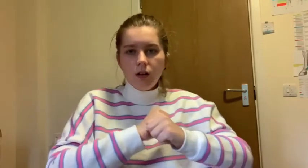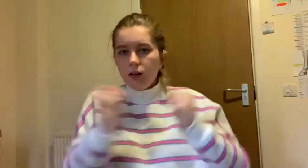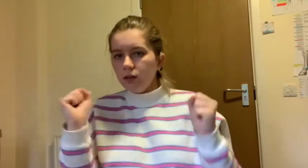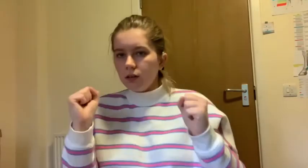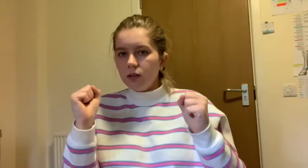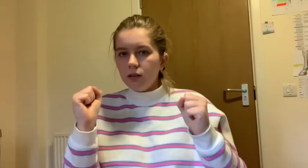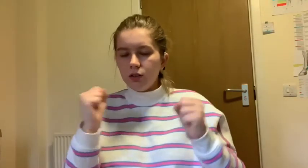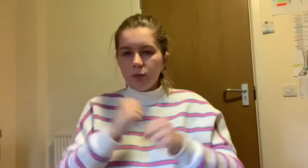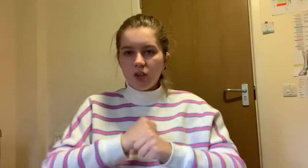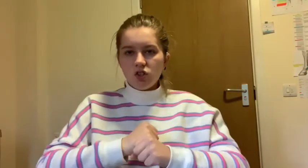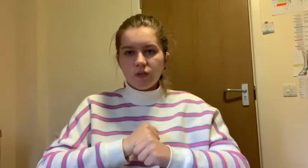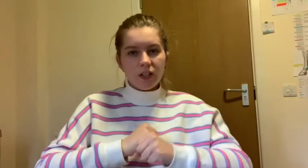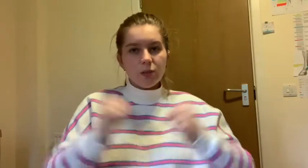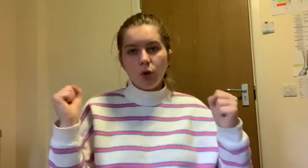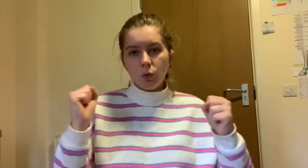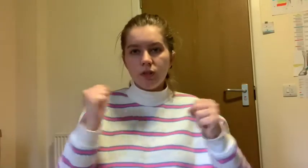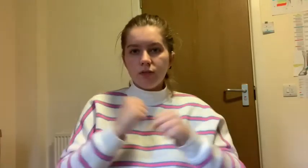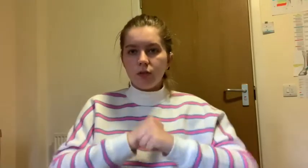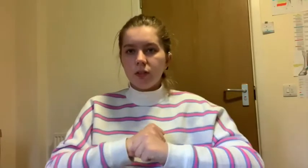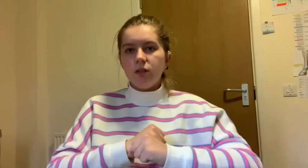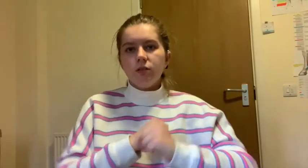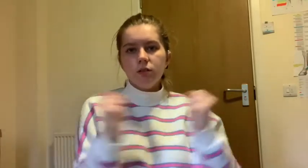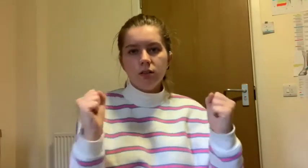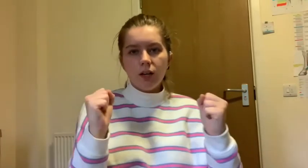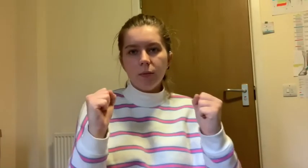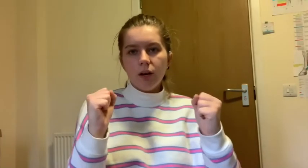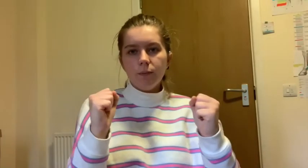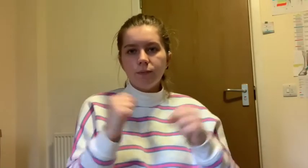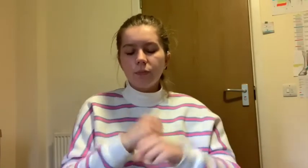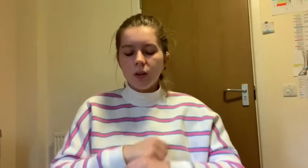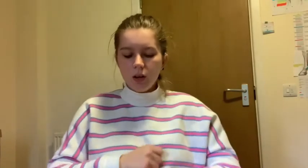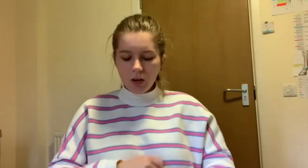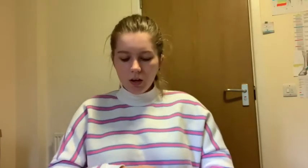So you imagine something is exploding in front of you. "Dynamite"